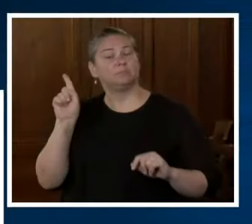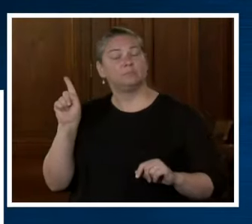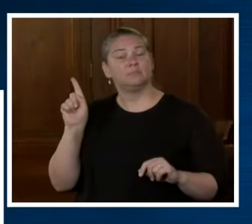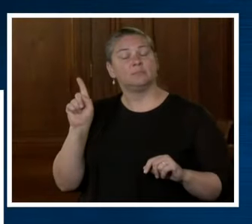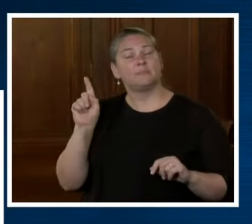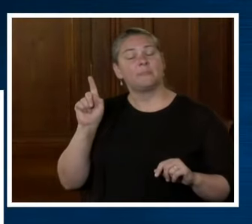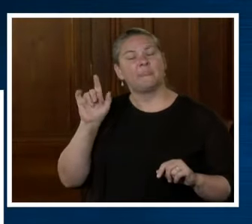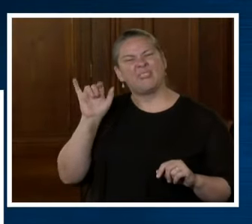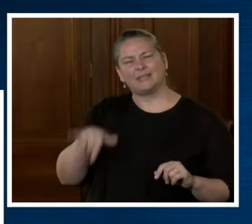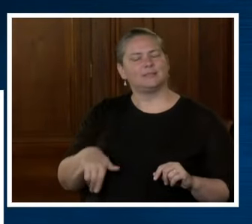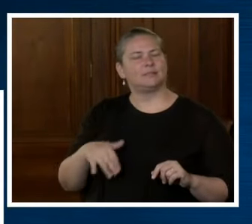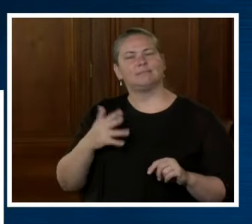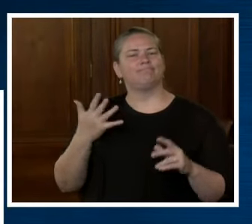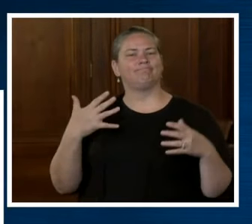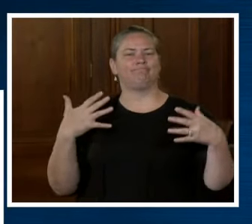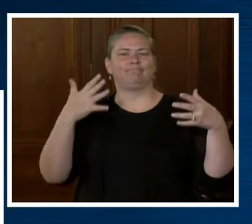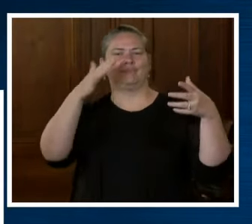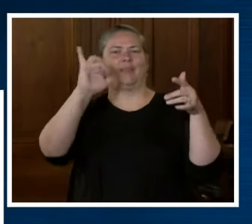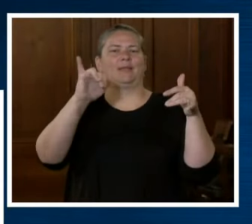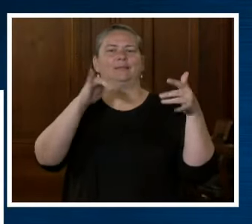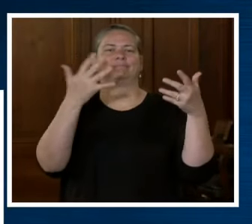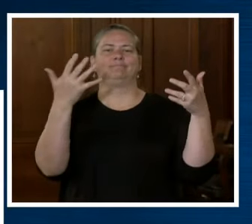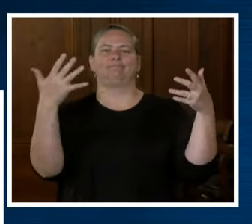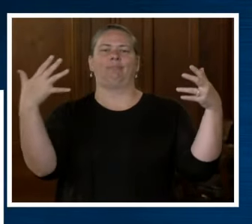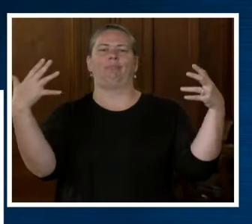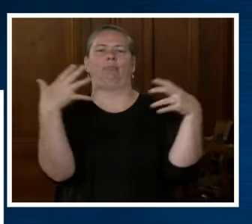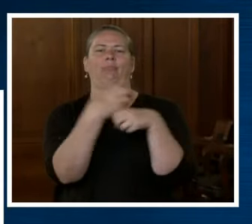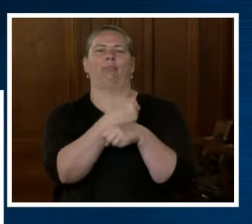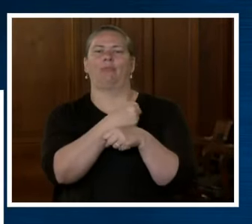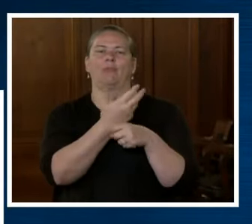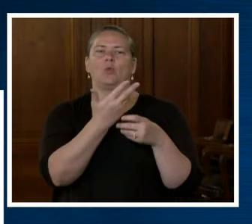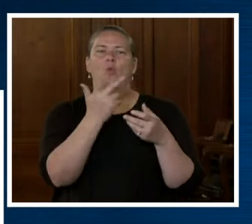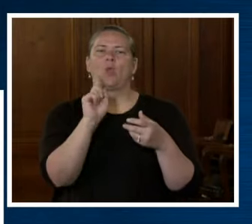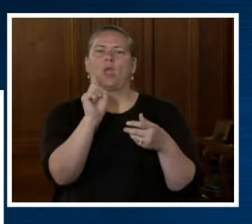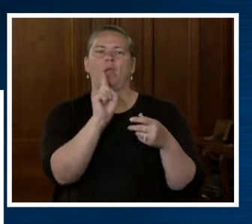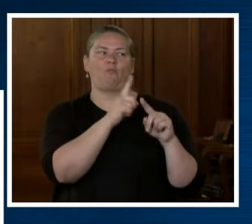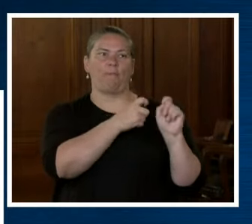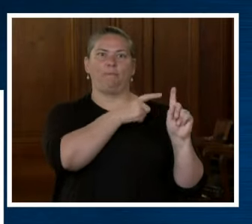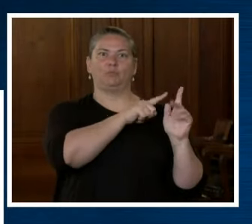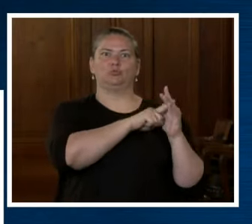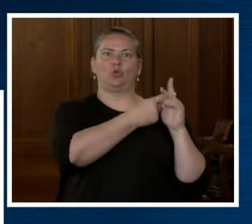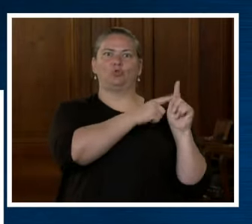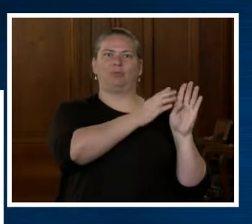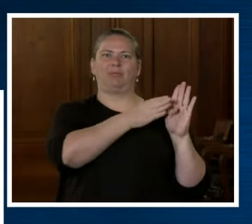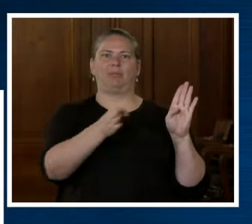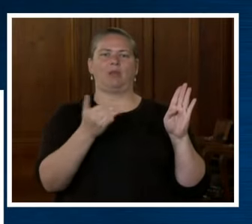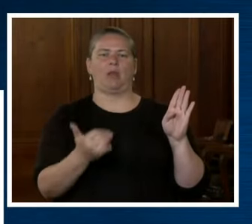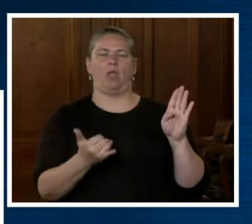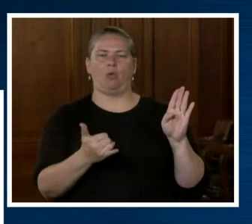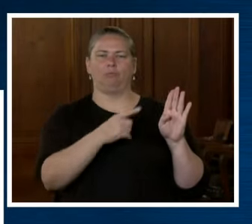EVERYBODY, TRULY EVERYBODY, THEN I BELIEVE THAT THERE IS HOPE. ALL RIGHT.